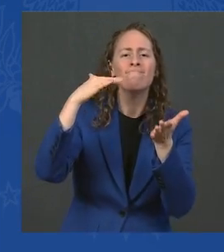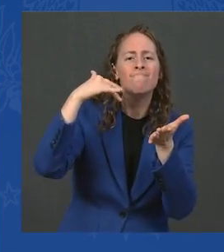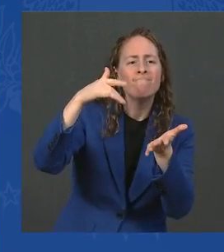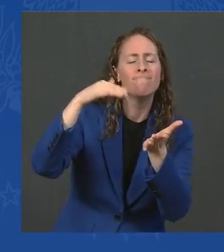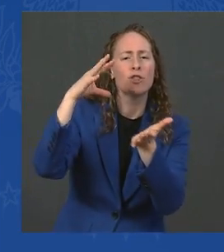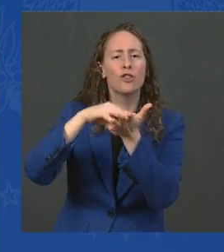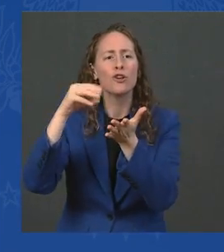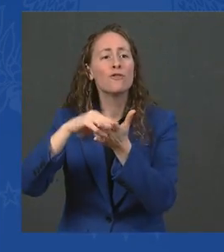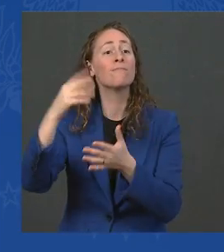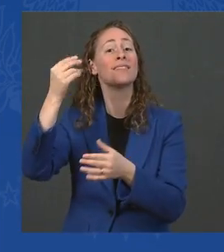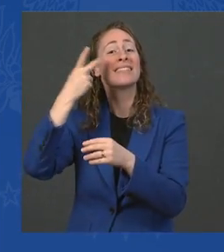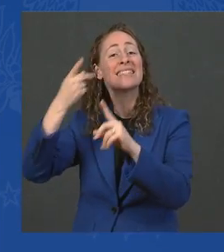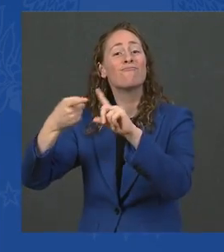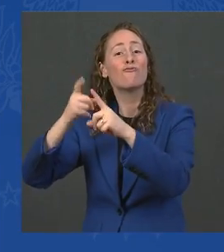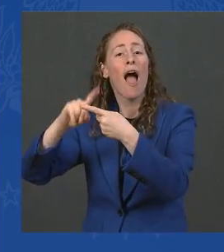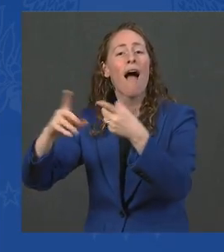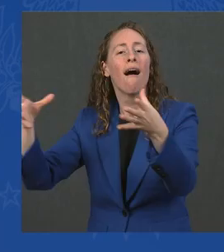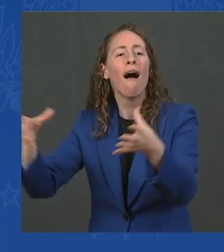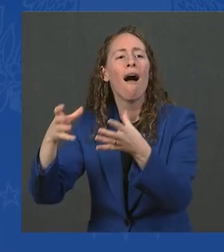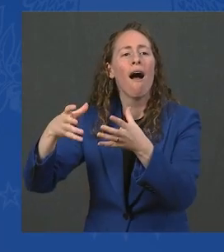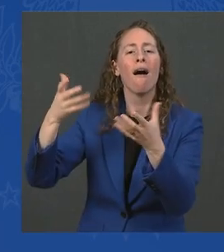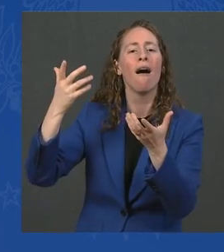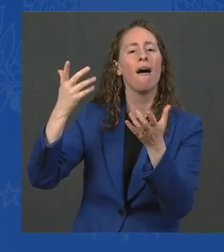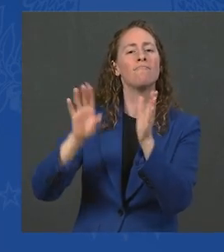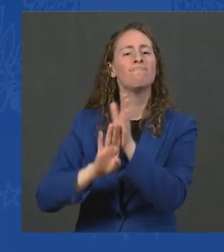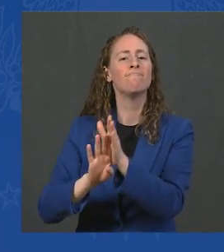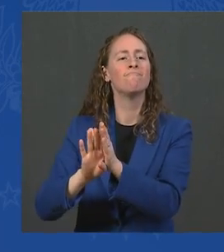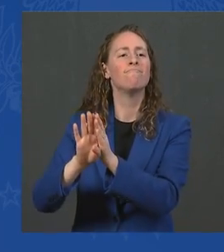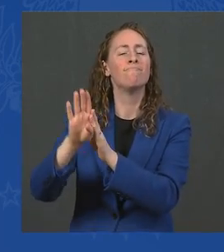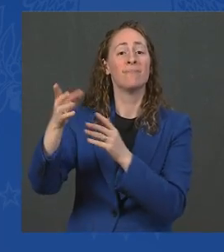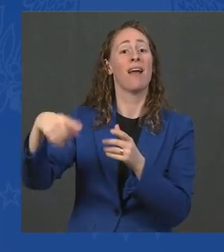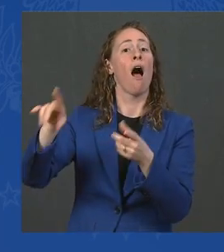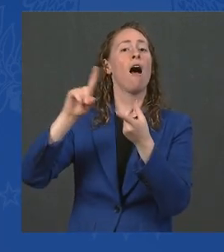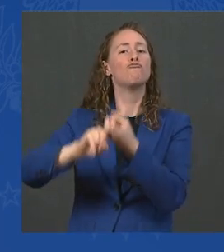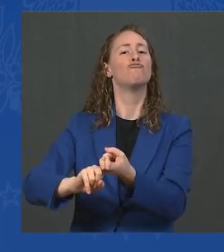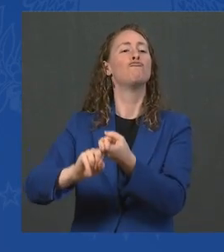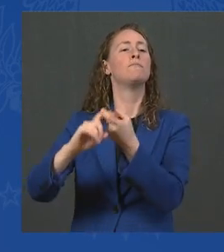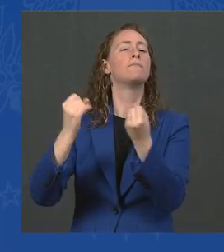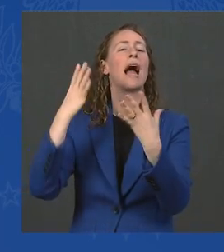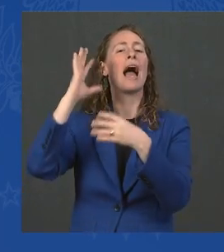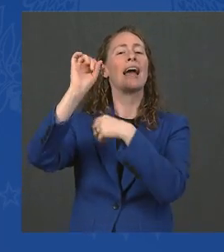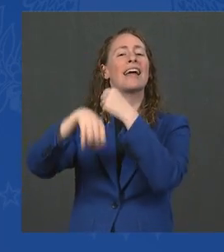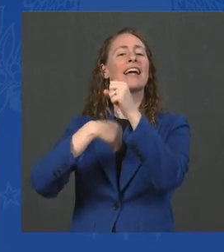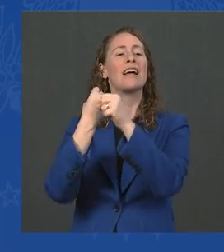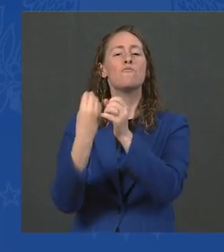when they learn to settle disagreements or find confidence when they try out for sports teams.